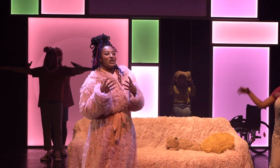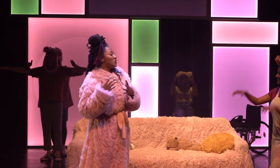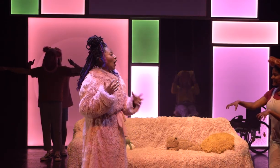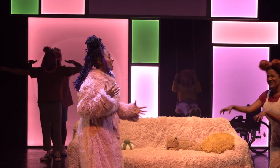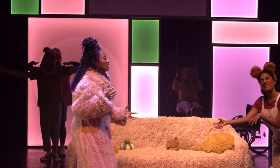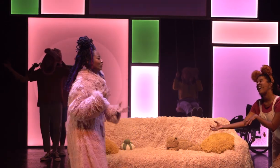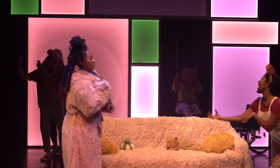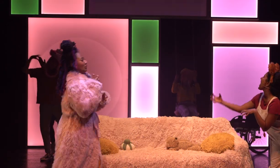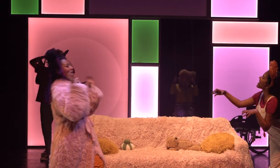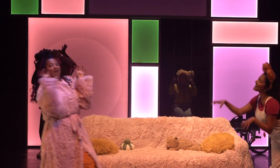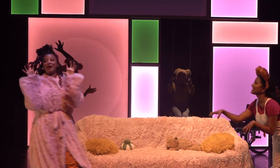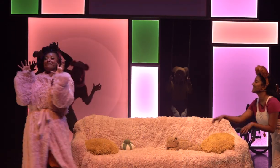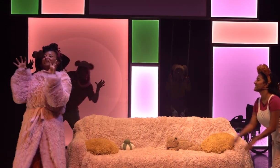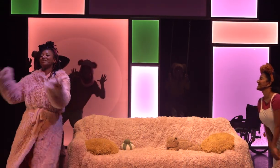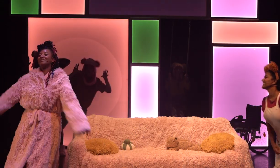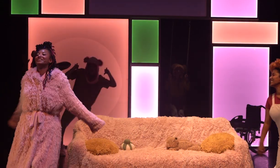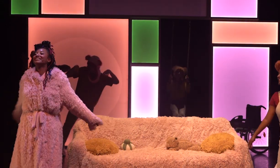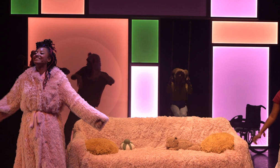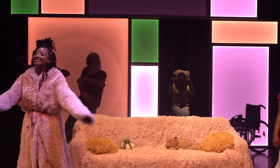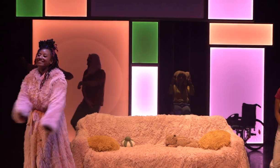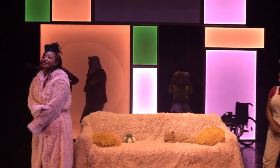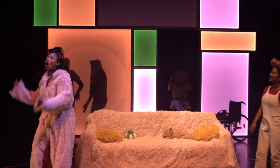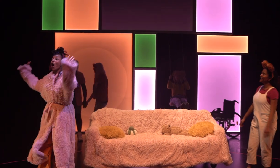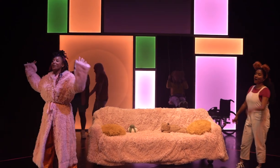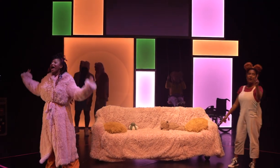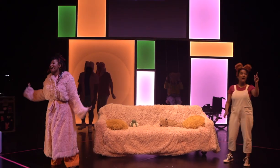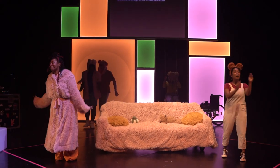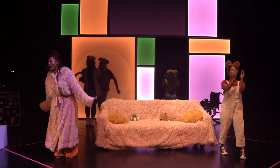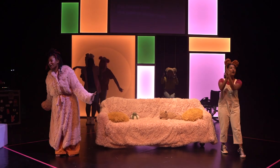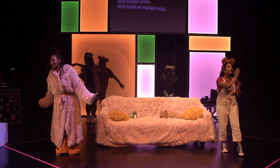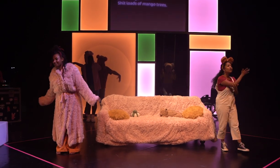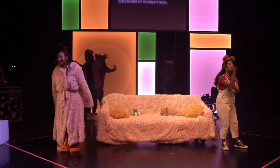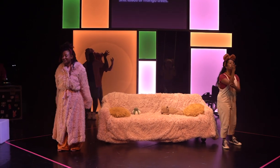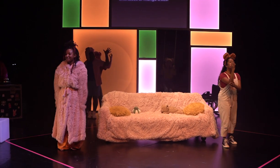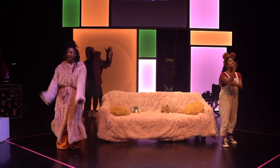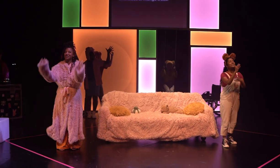and lions to scare away the monsters. Oh and mango trees. A shit ton